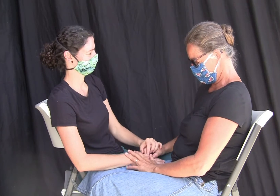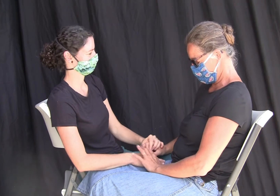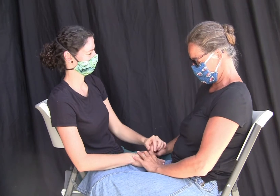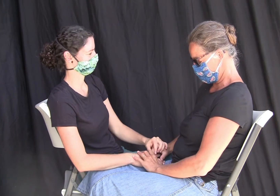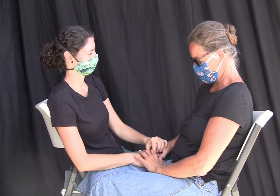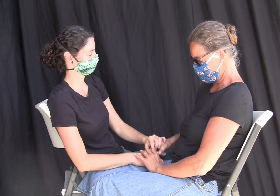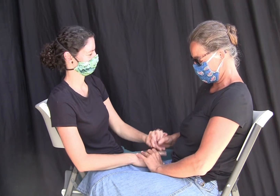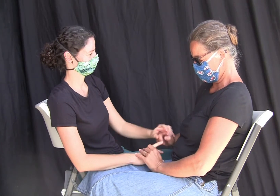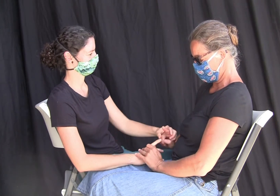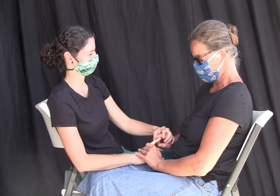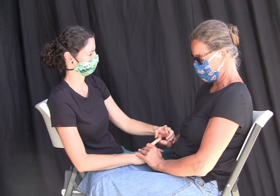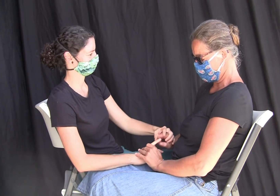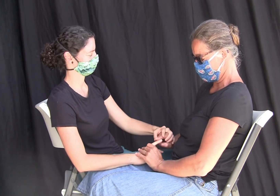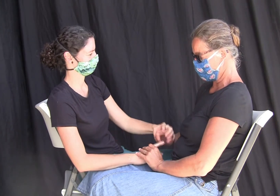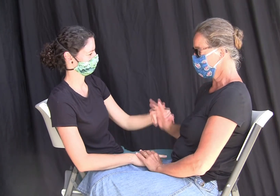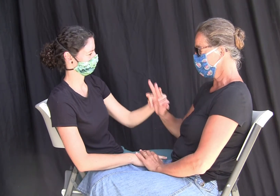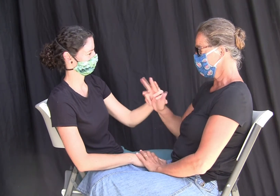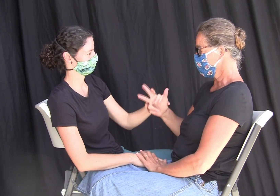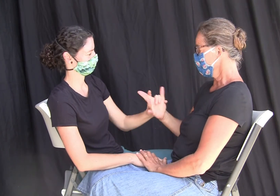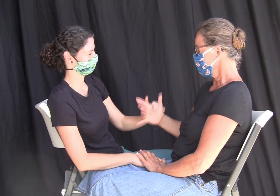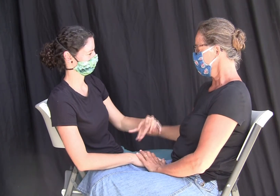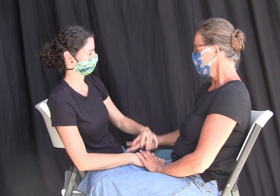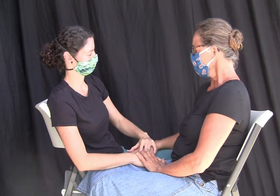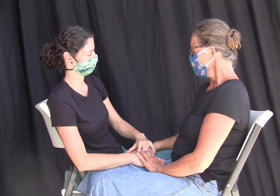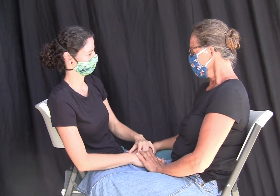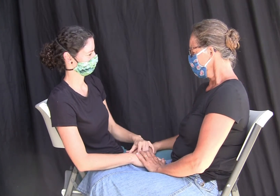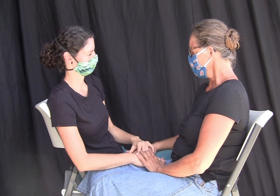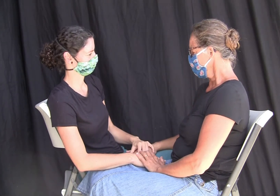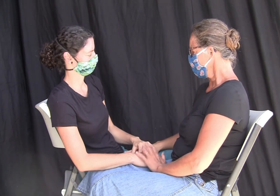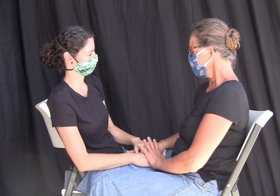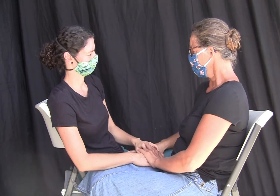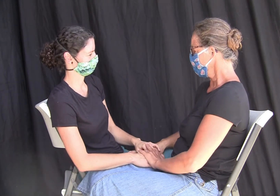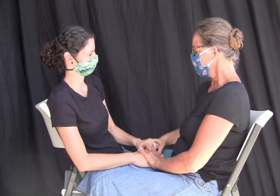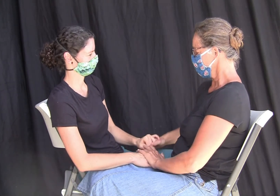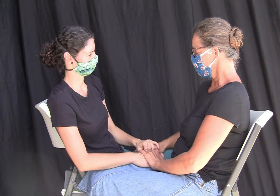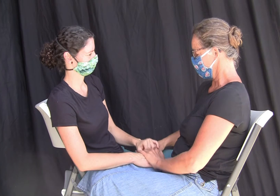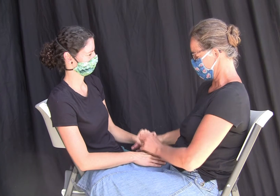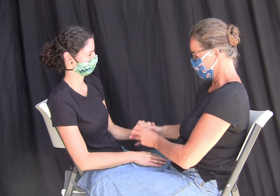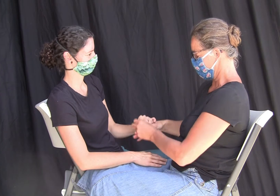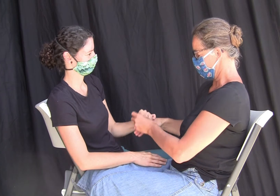When listening, don't grip the hand of the speaker by wrapping your thumb under their palm.